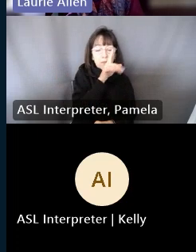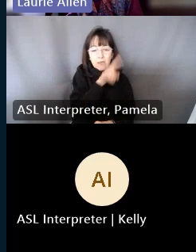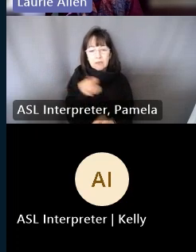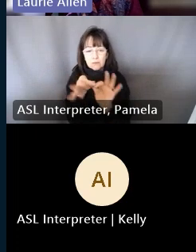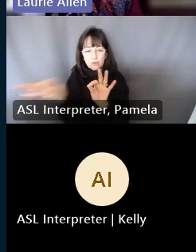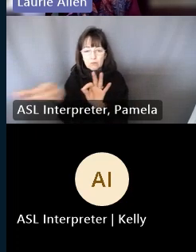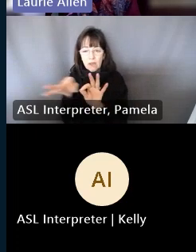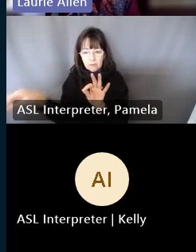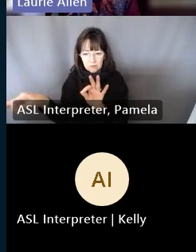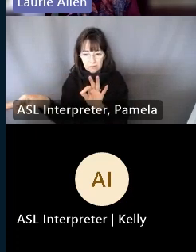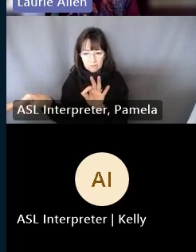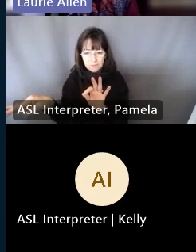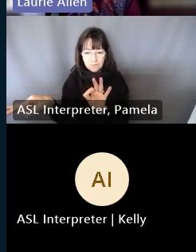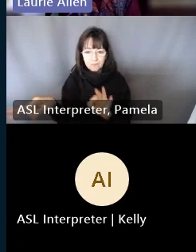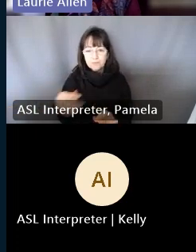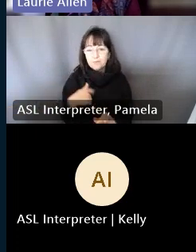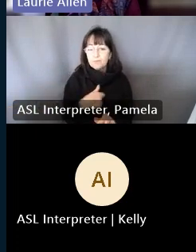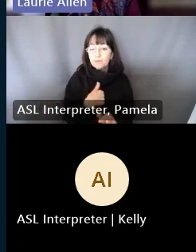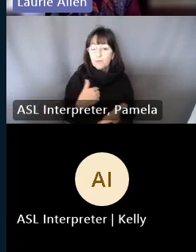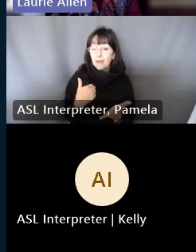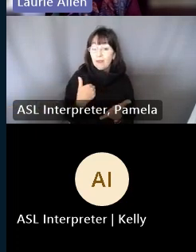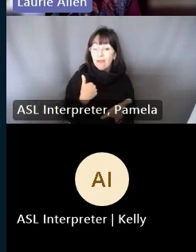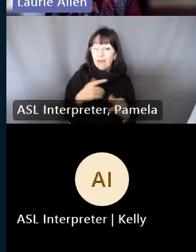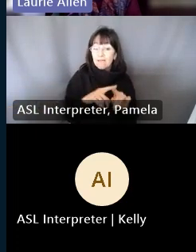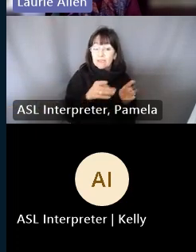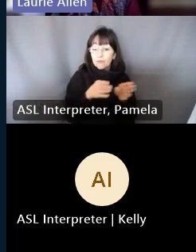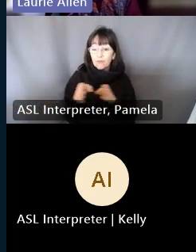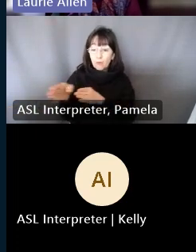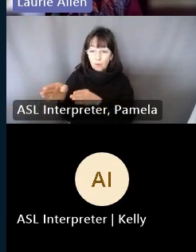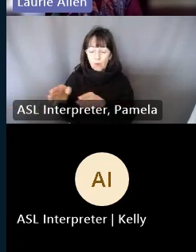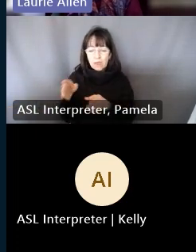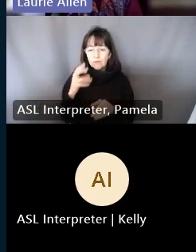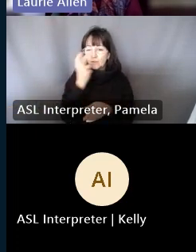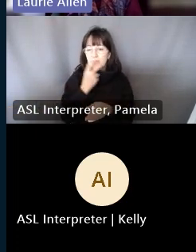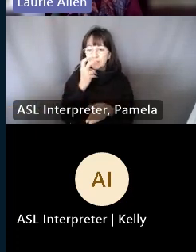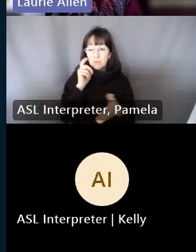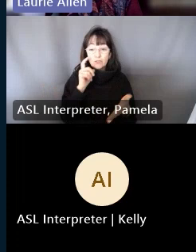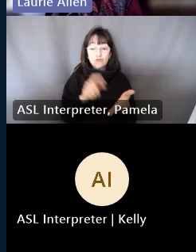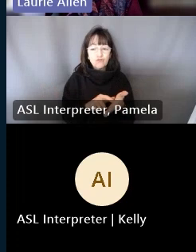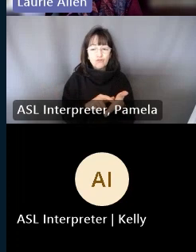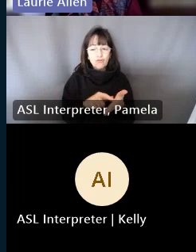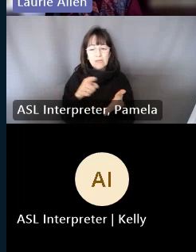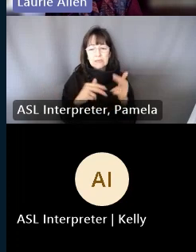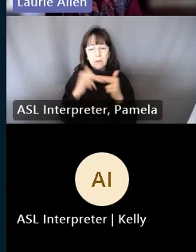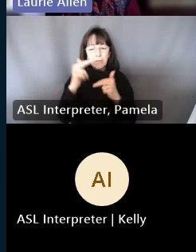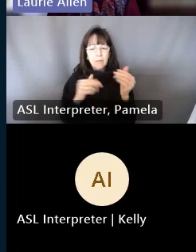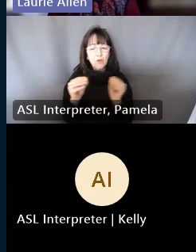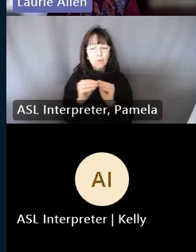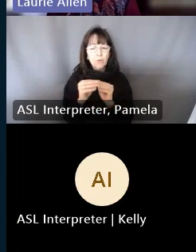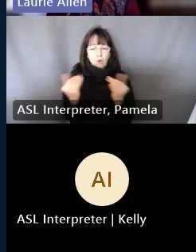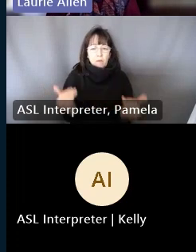It works in a very similar way to what you're used to with speech recognition. It's just built on a little bit more modern technology stack.